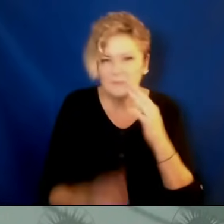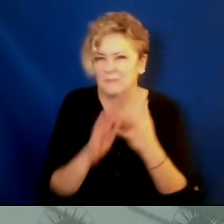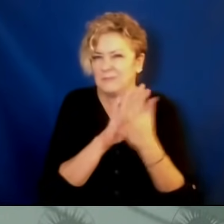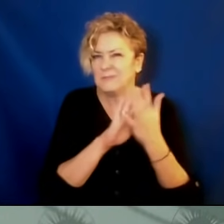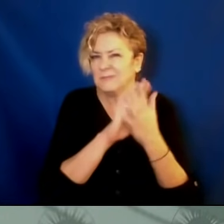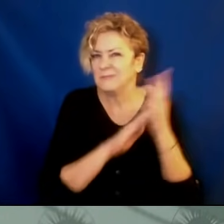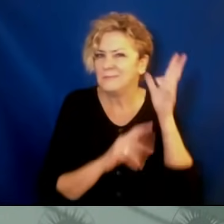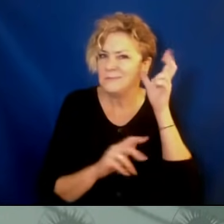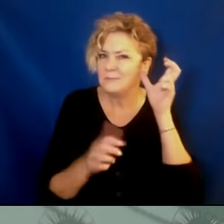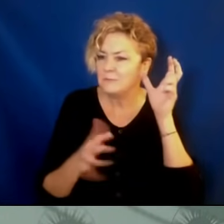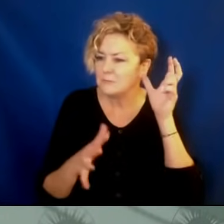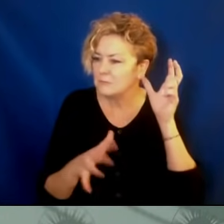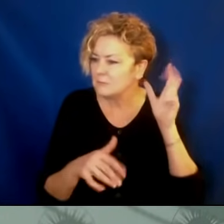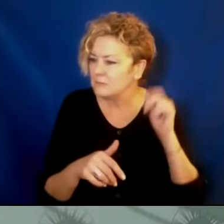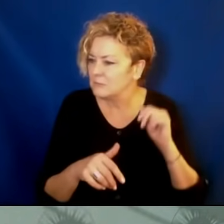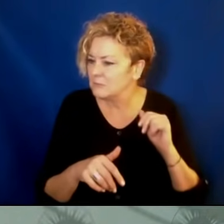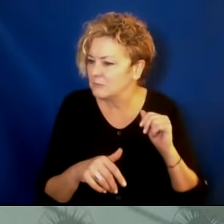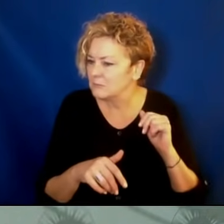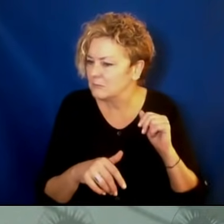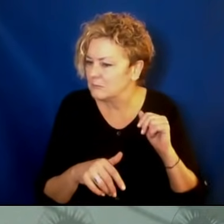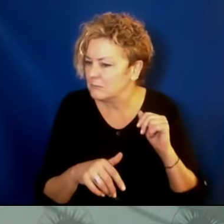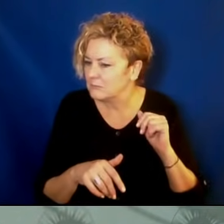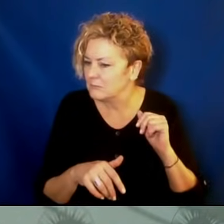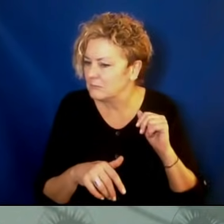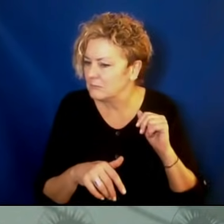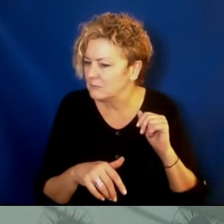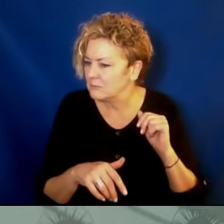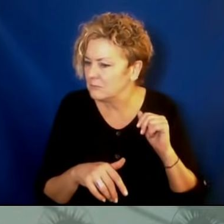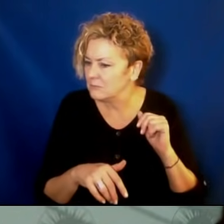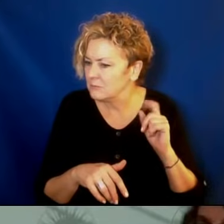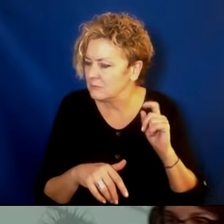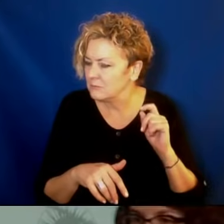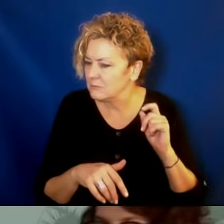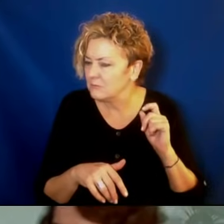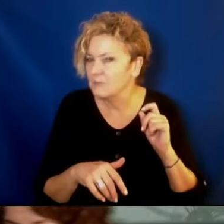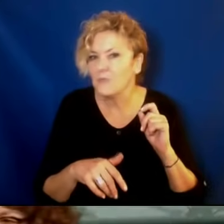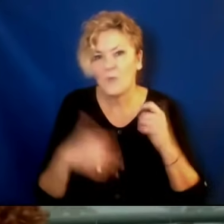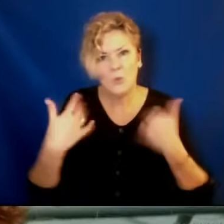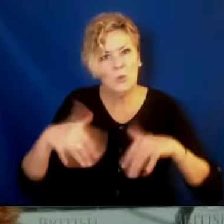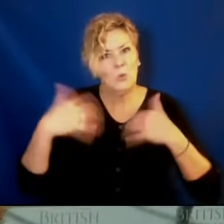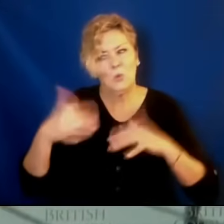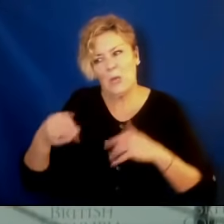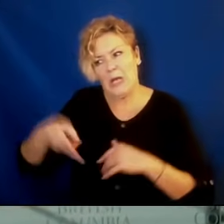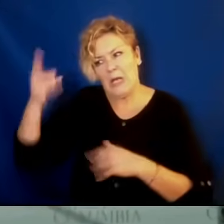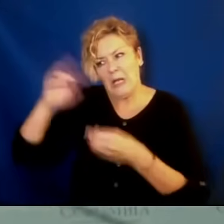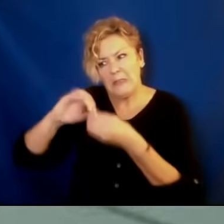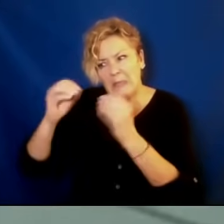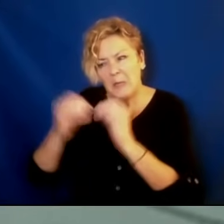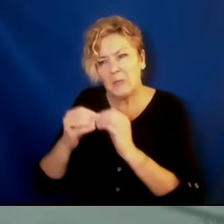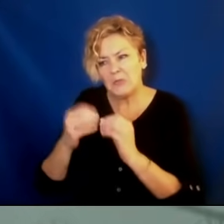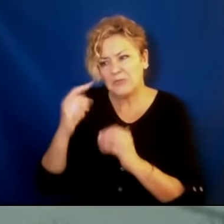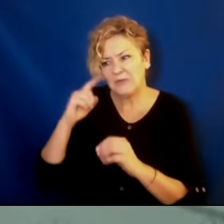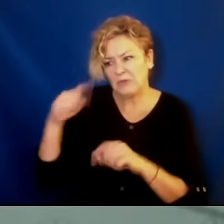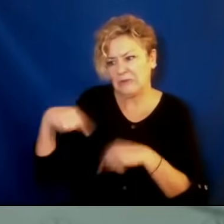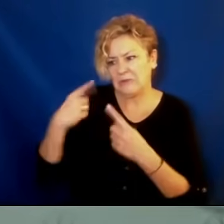support our efforts is a good idea and I'm very proud of the work they are doing and having the opportunity to see some of them in action on